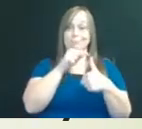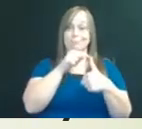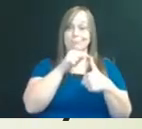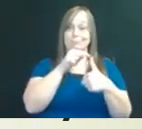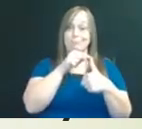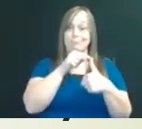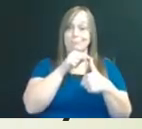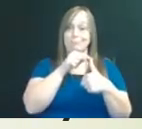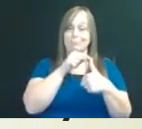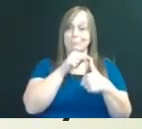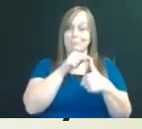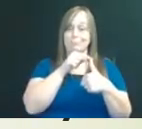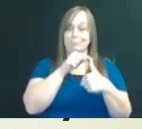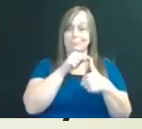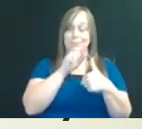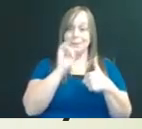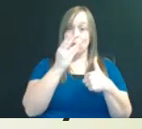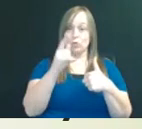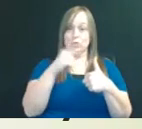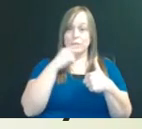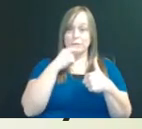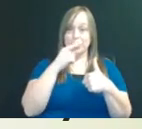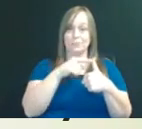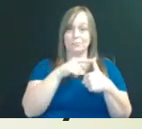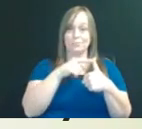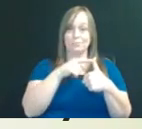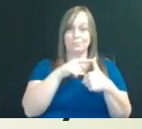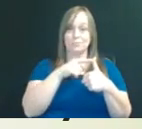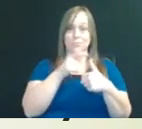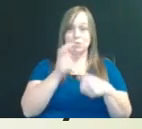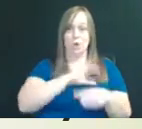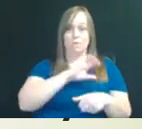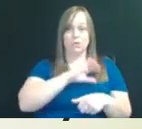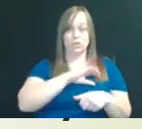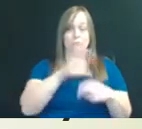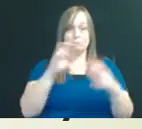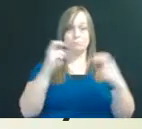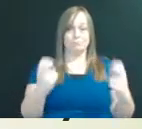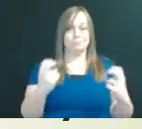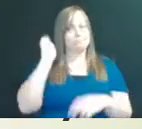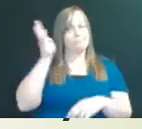like the impartial hearing and you'll sit before an impartial hearing officer and you'll present on that issue.